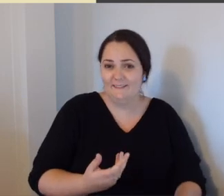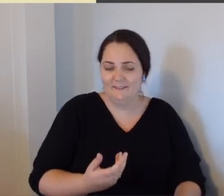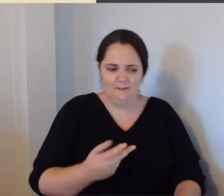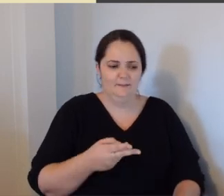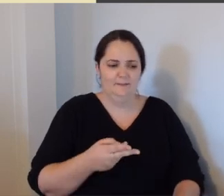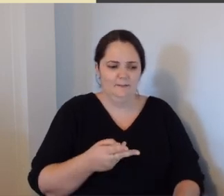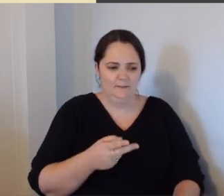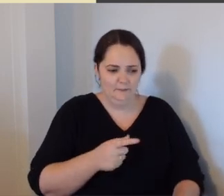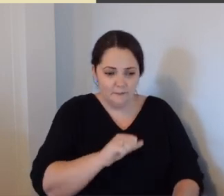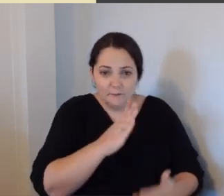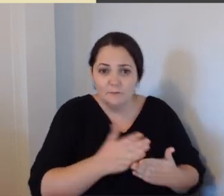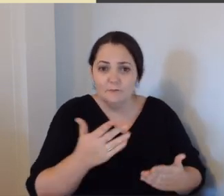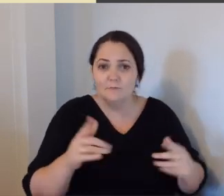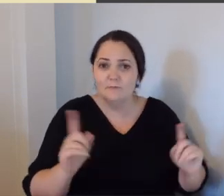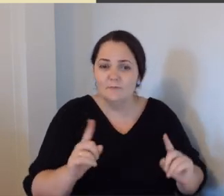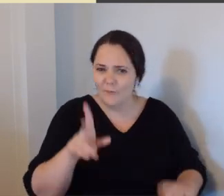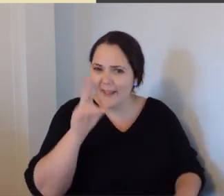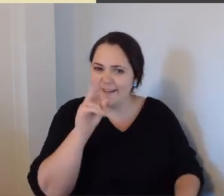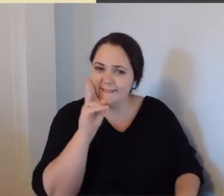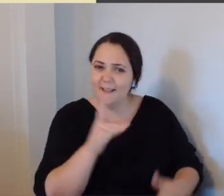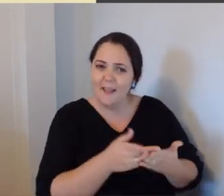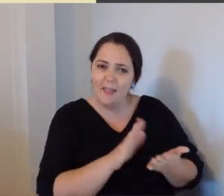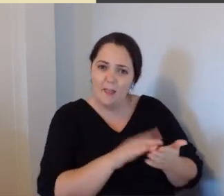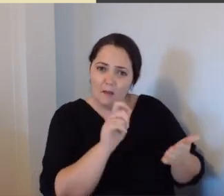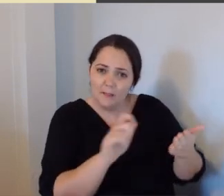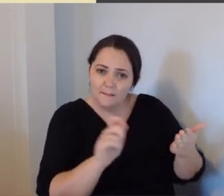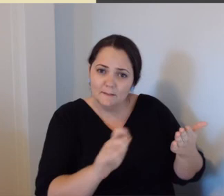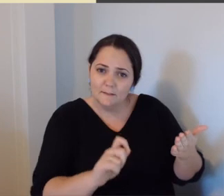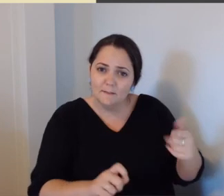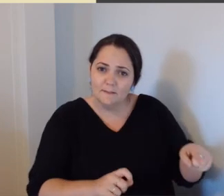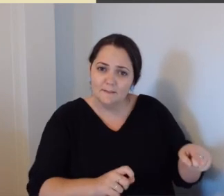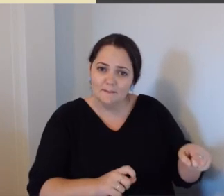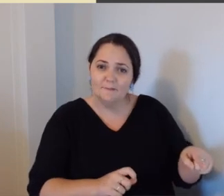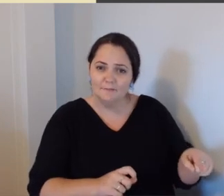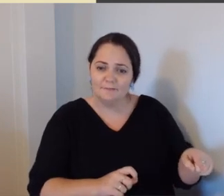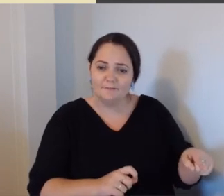activating this long history of expressionist paintings painters that reach us back to van